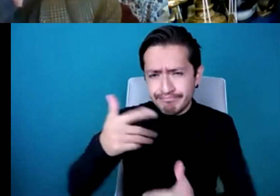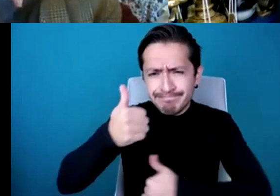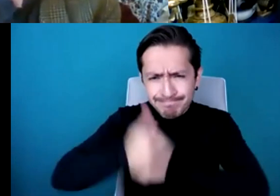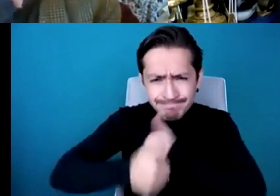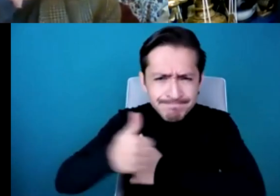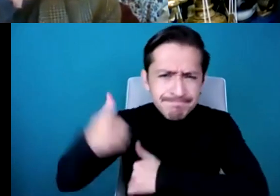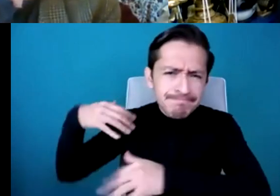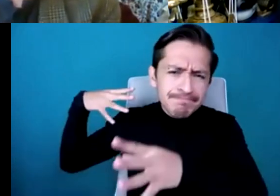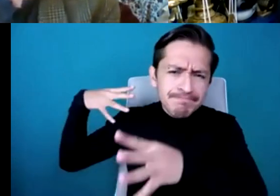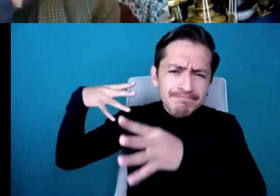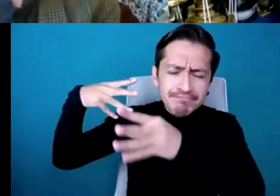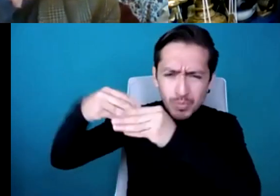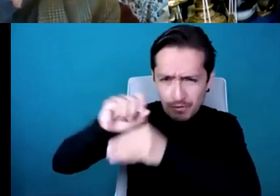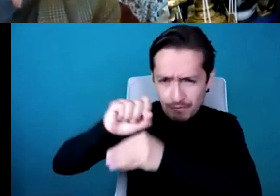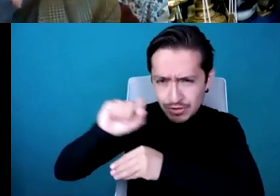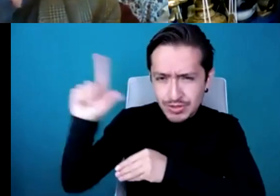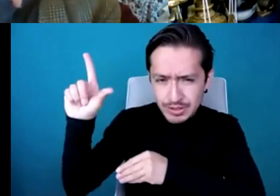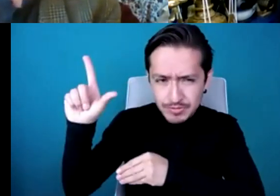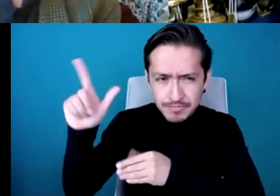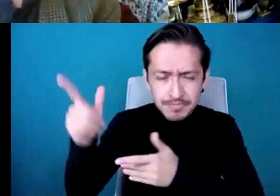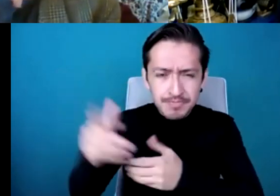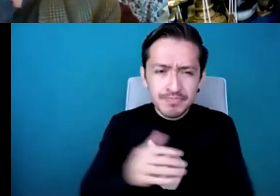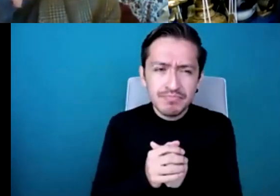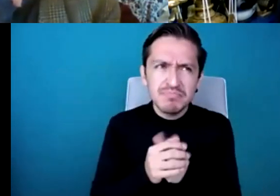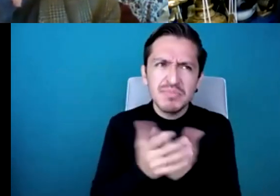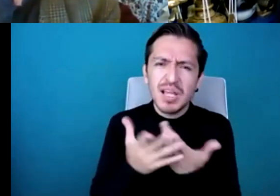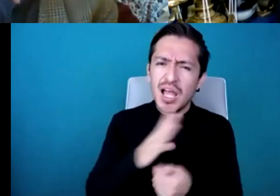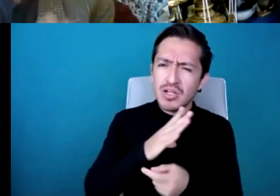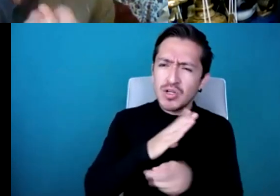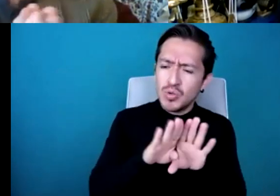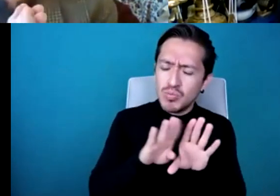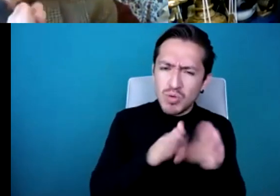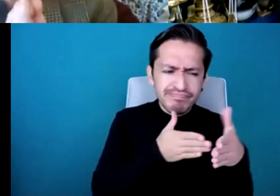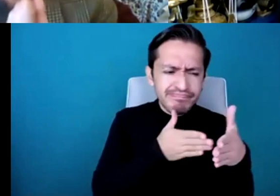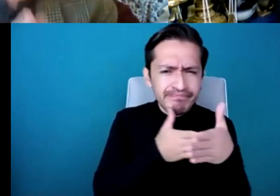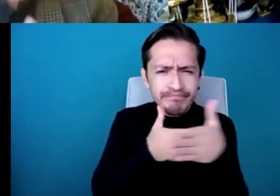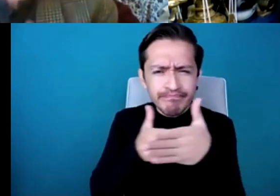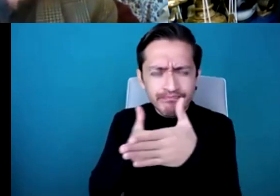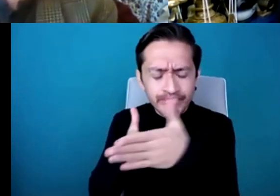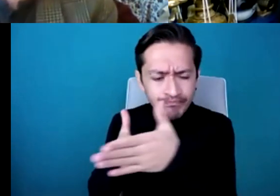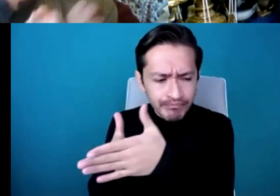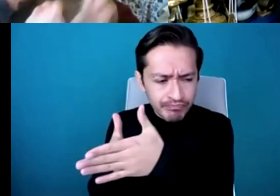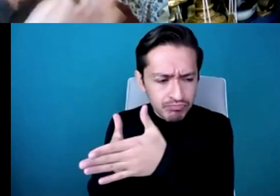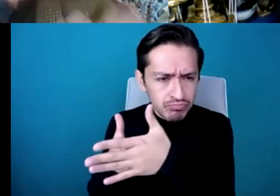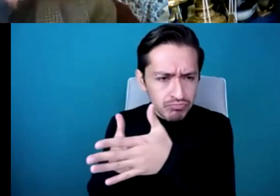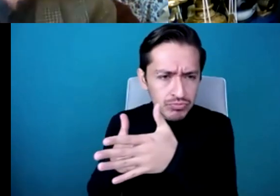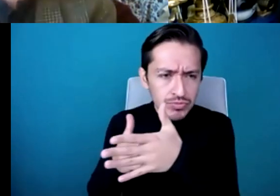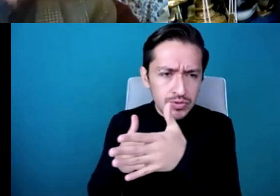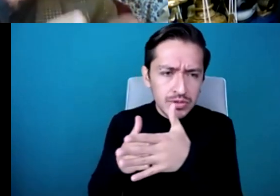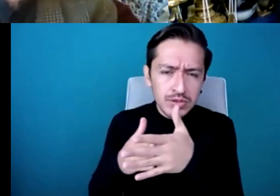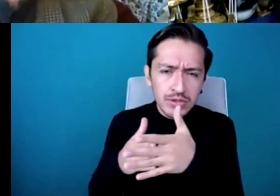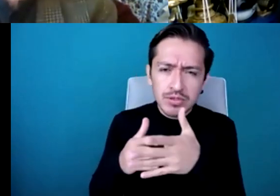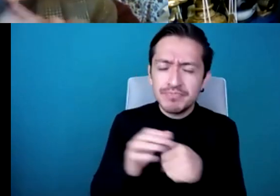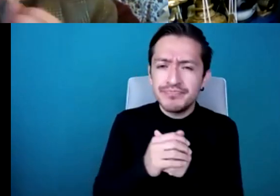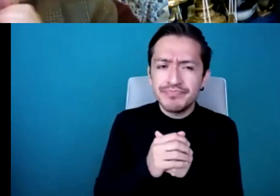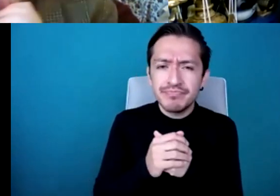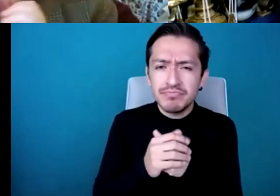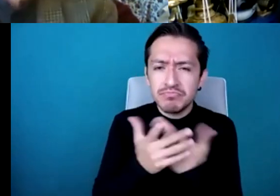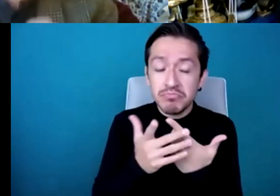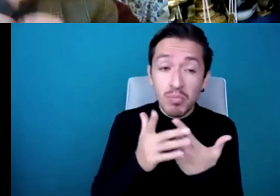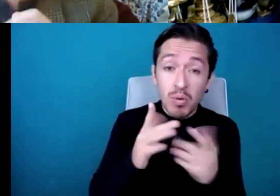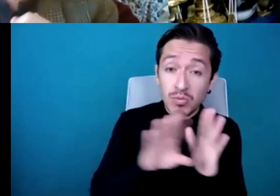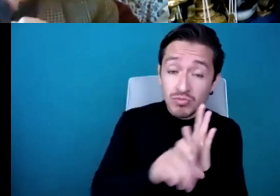did you face similar obstacles both on account of deafness and on account of concentrating